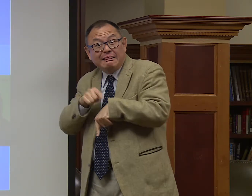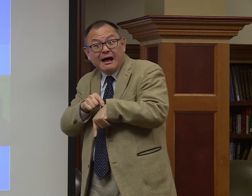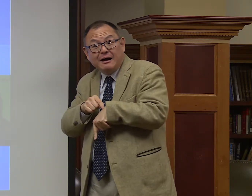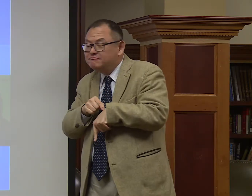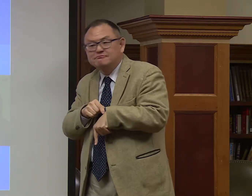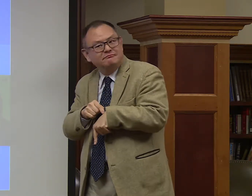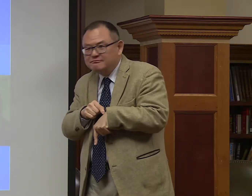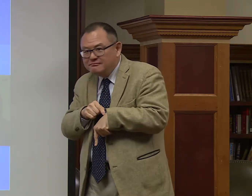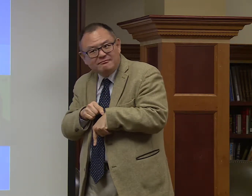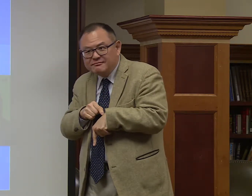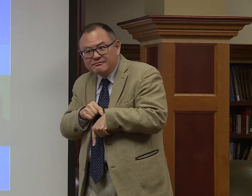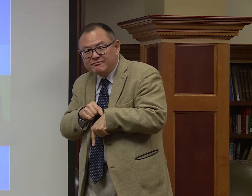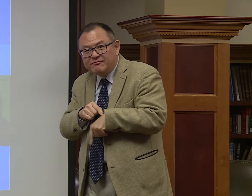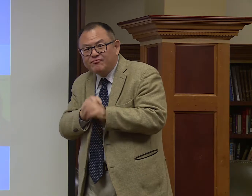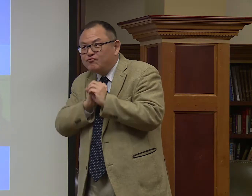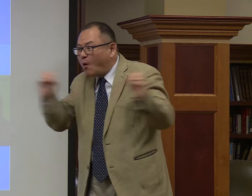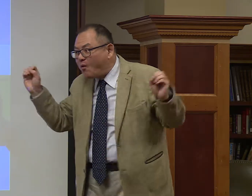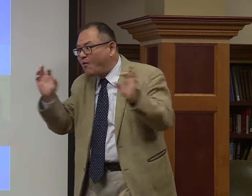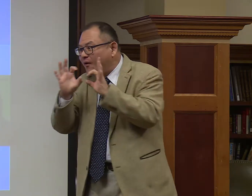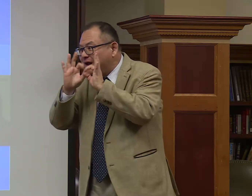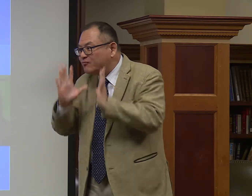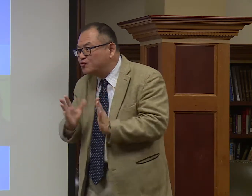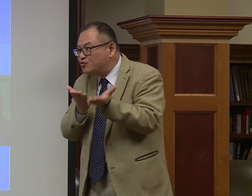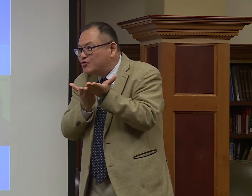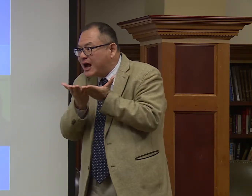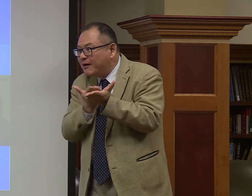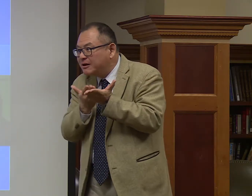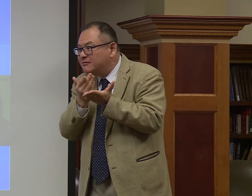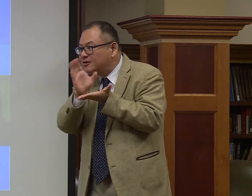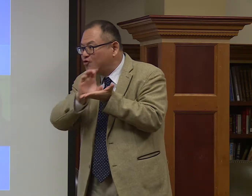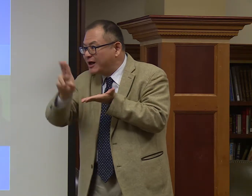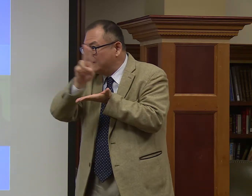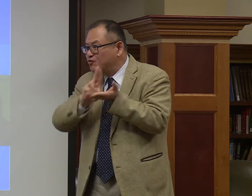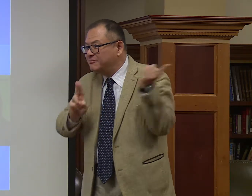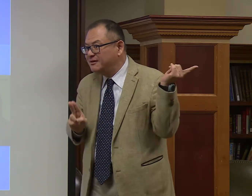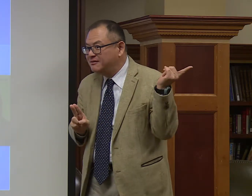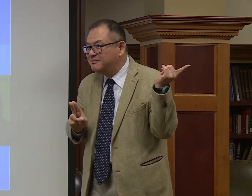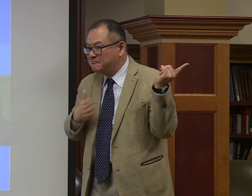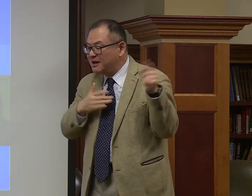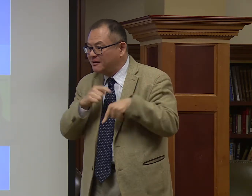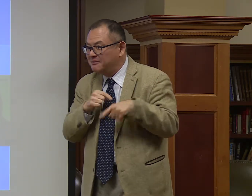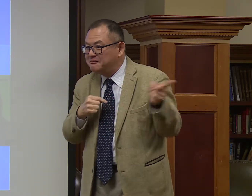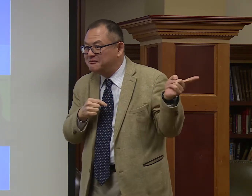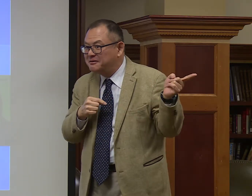for college education. No interpreters at colleges or universities during my time when I was in school.